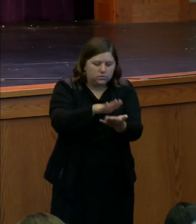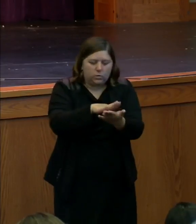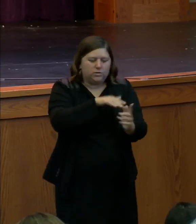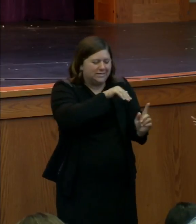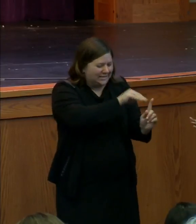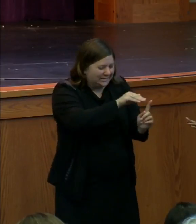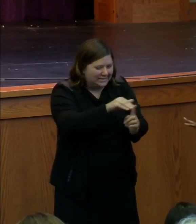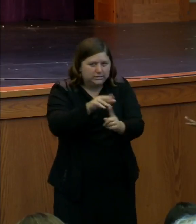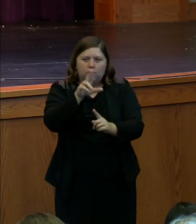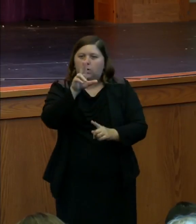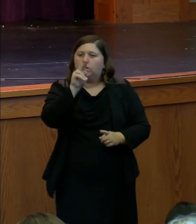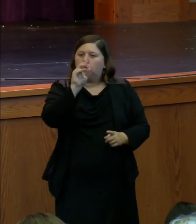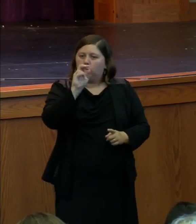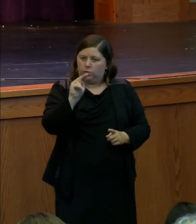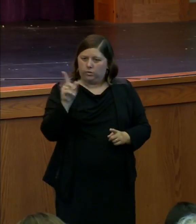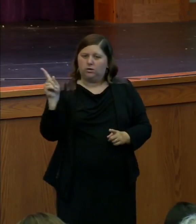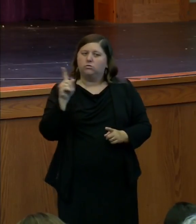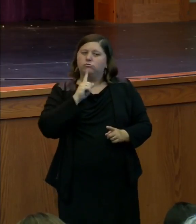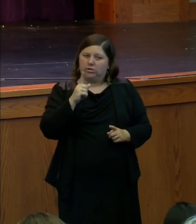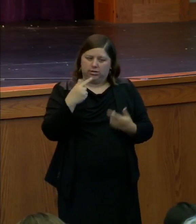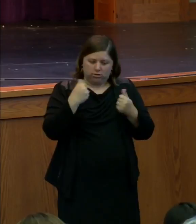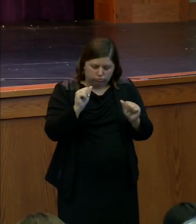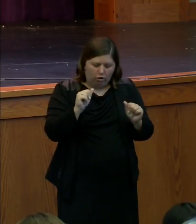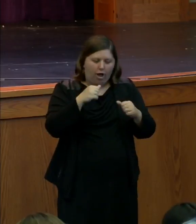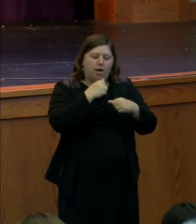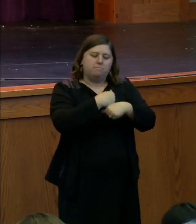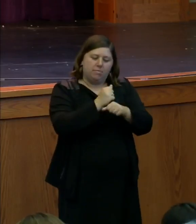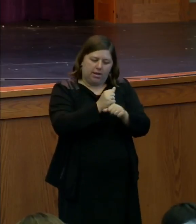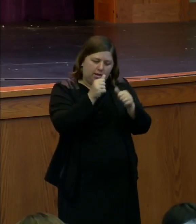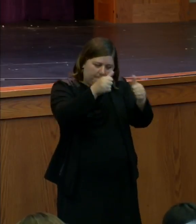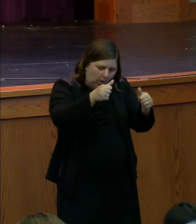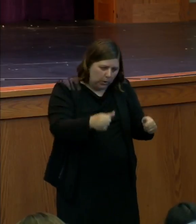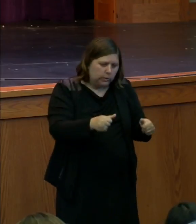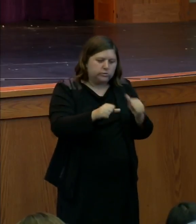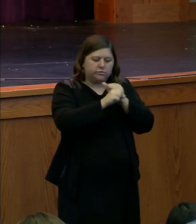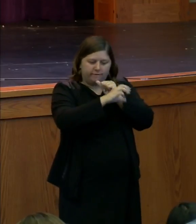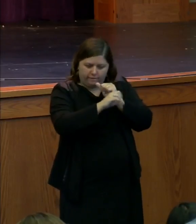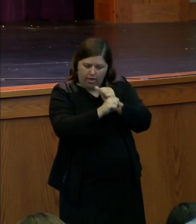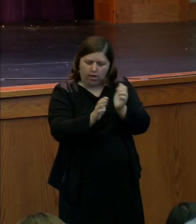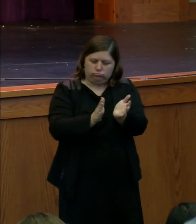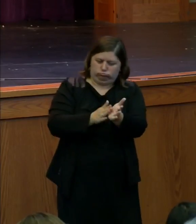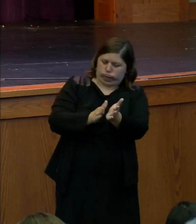YOU MADE A GREAT EFFORT BY MAKING THE POSTERS AND THE FLYERS. I WANT TO COMPLIMENT YOU ON THAT.